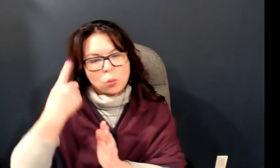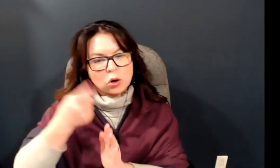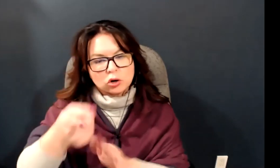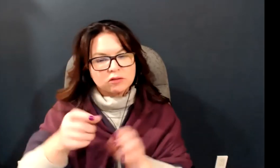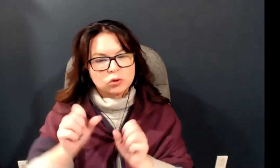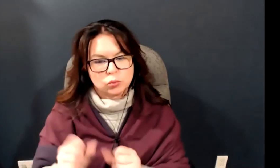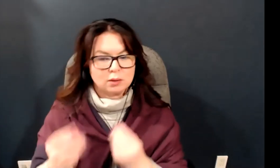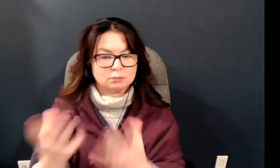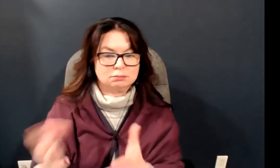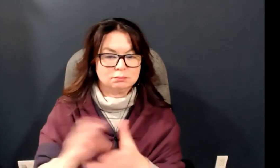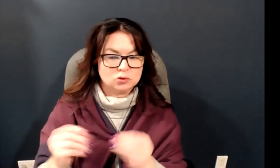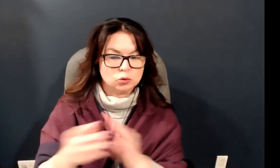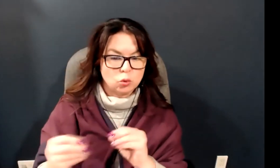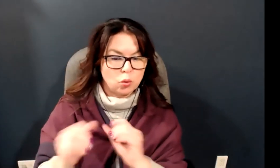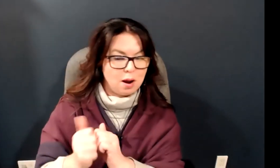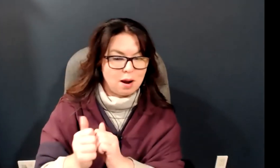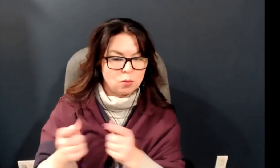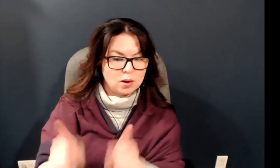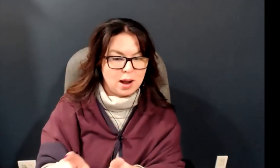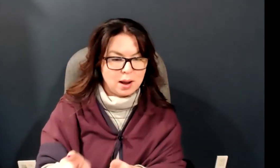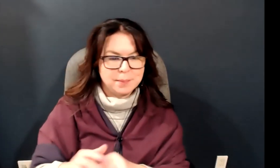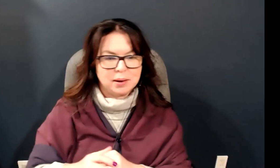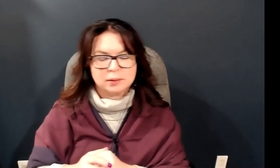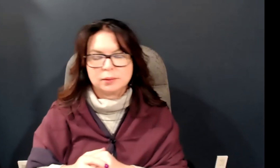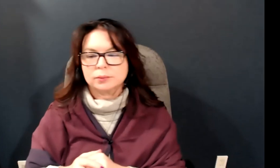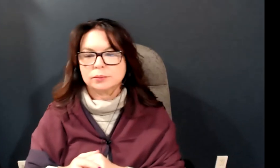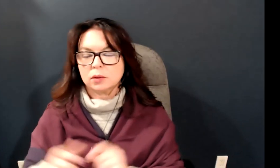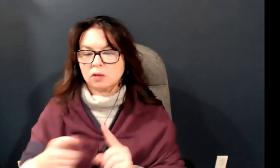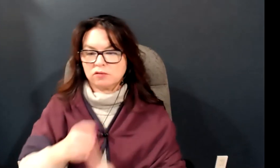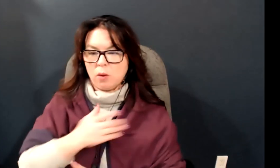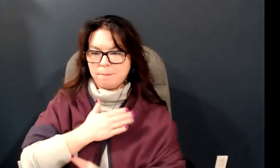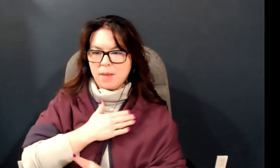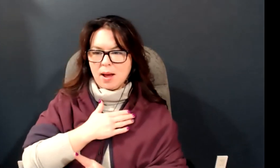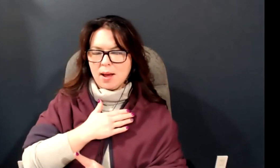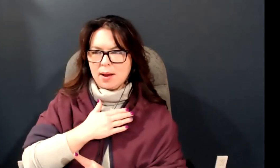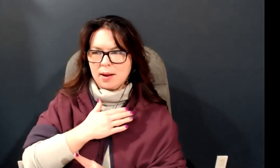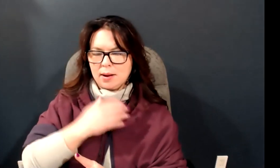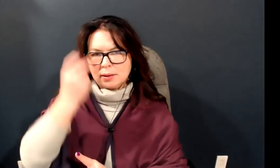full way. So seeing this now and looking at particularly these ones that are so politically